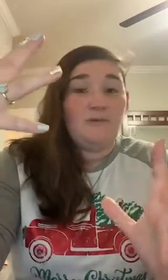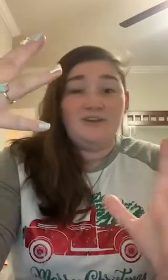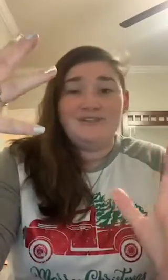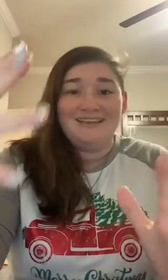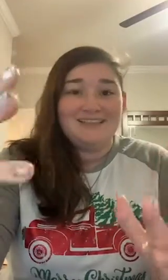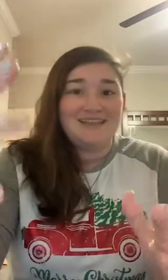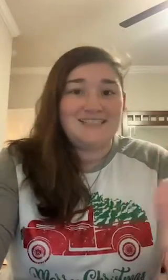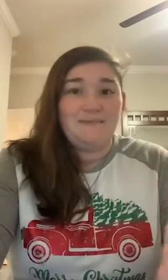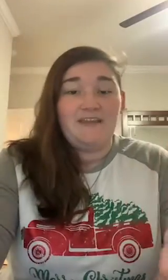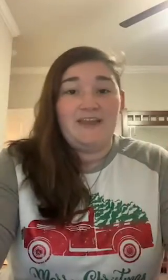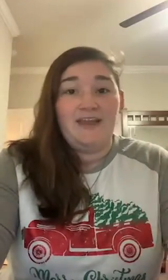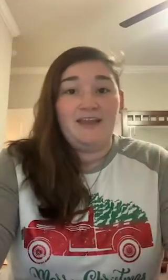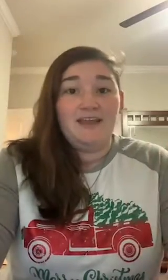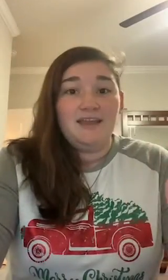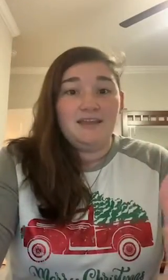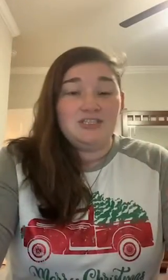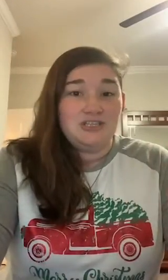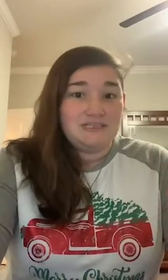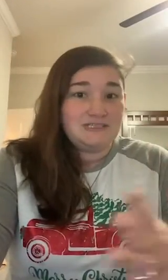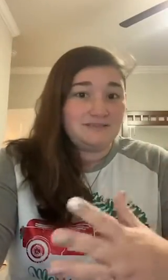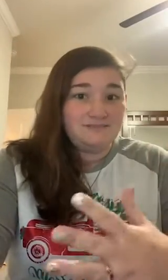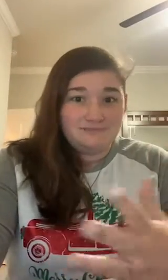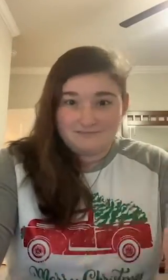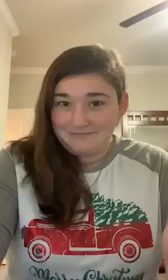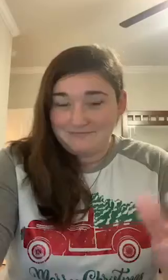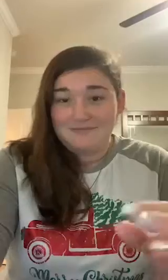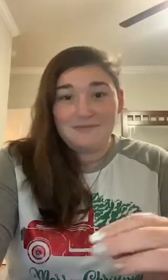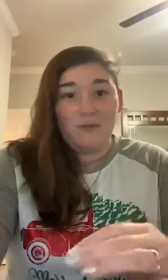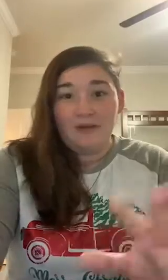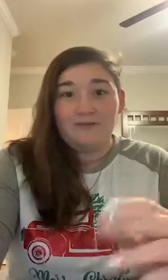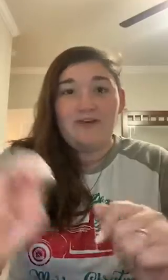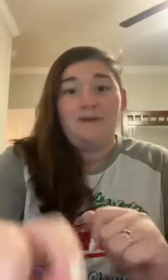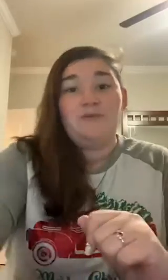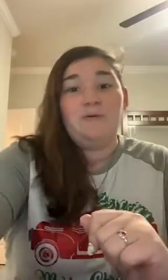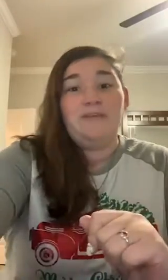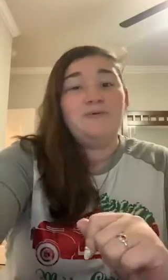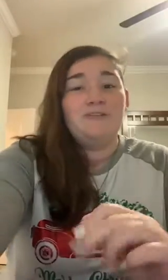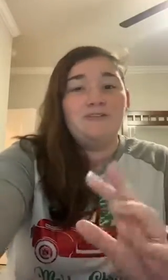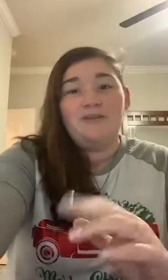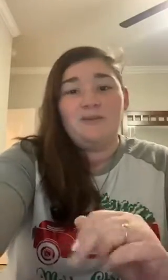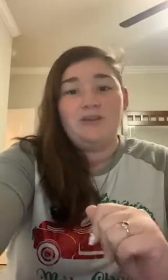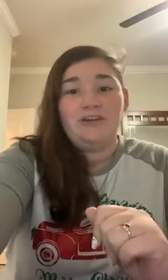to do the exact same thing just whatever you're comfortable with whatever you think will look good